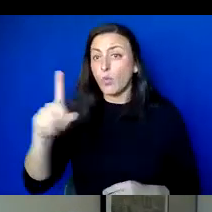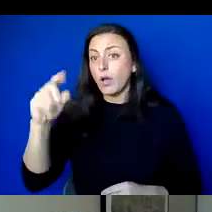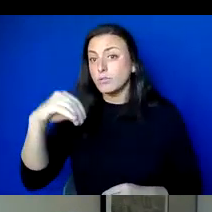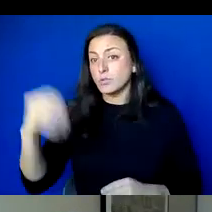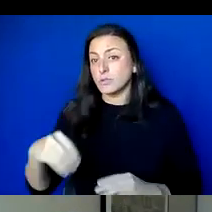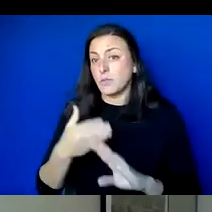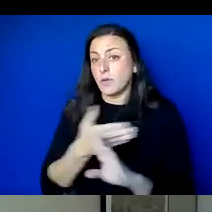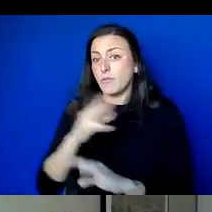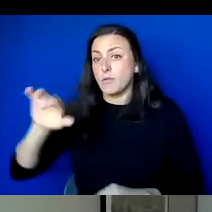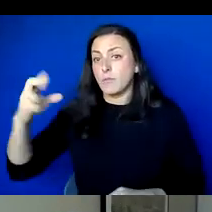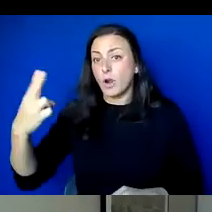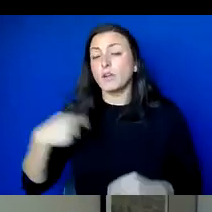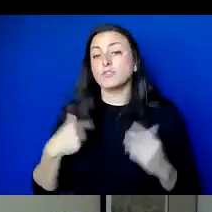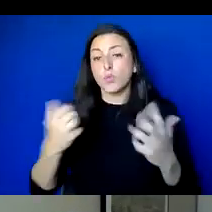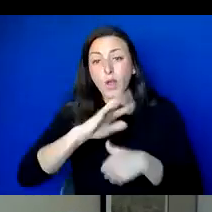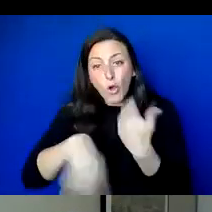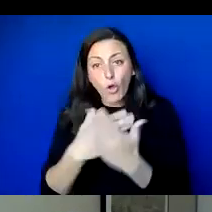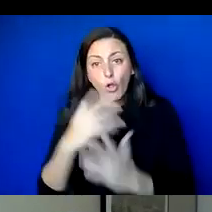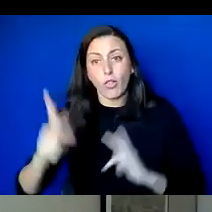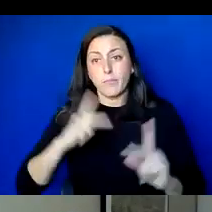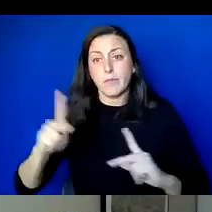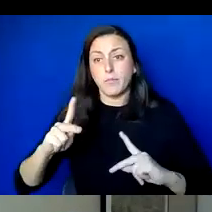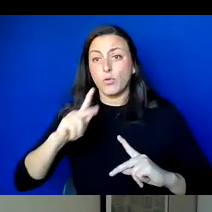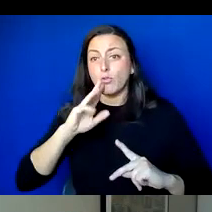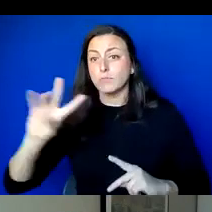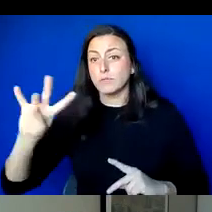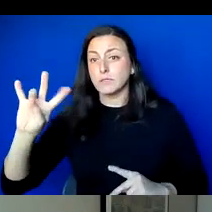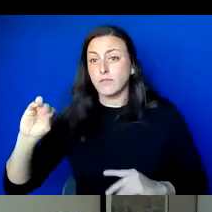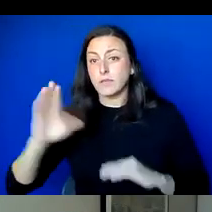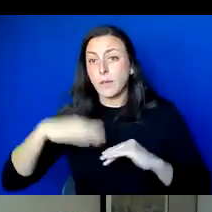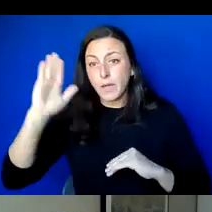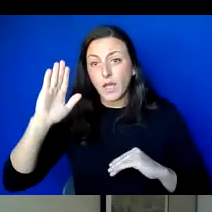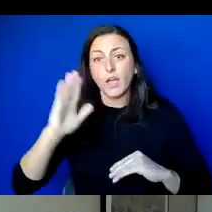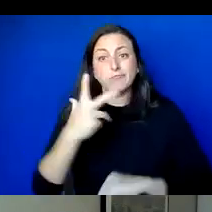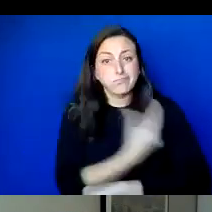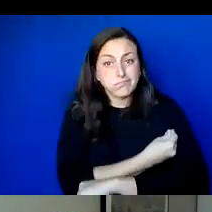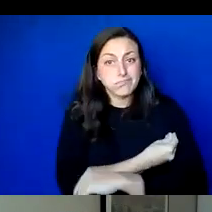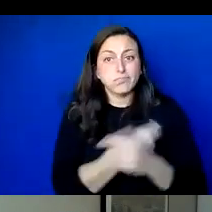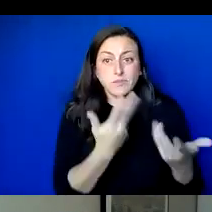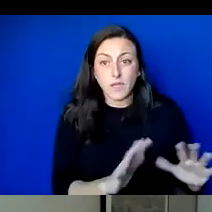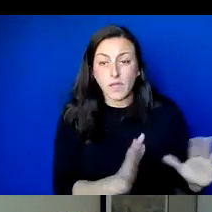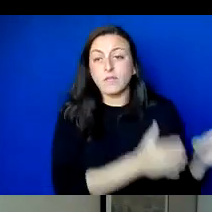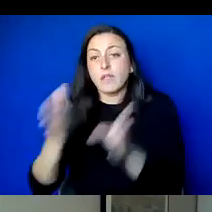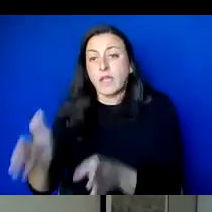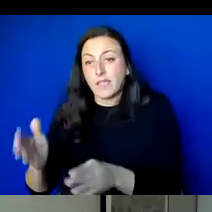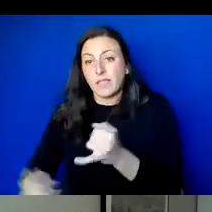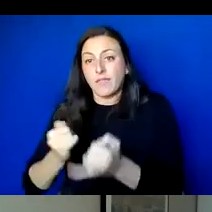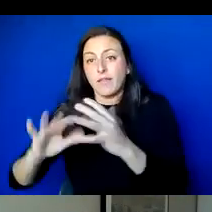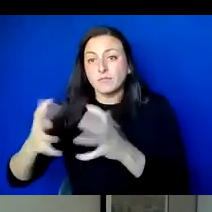you know, 70 year olds and above completed on vaccinations and then finish up with 65 to 69. Meg: Thank you.